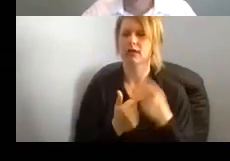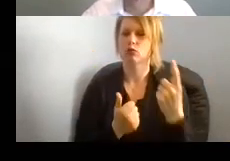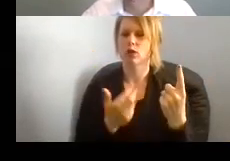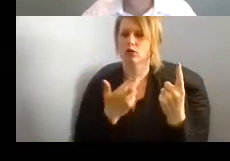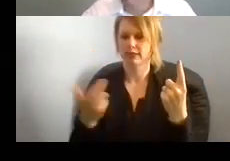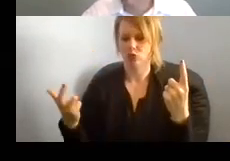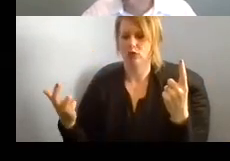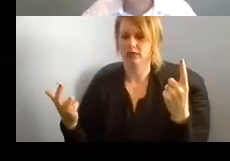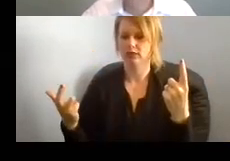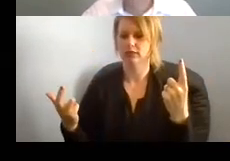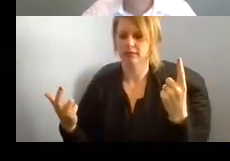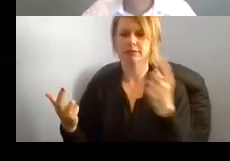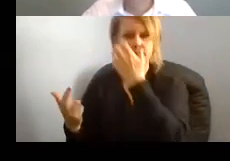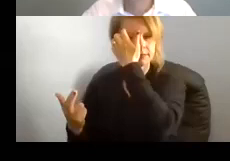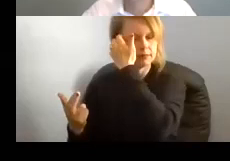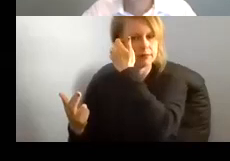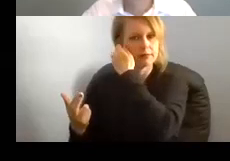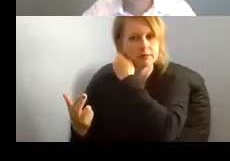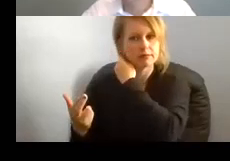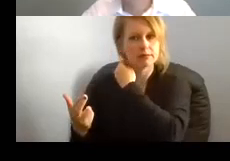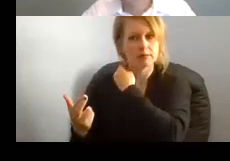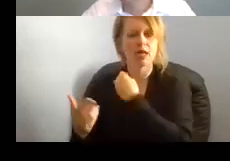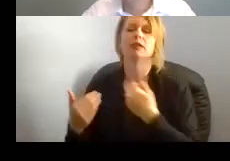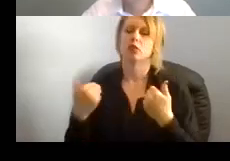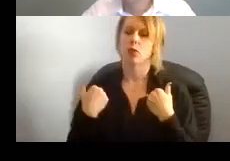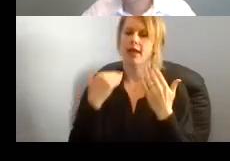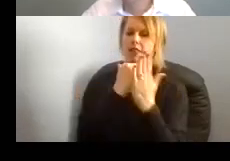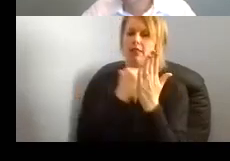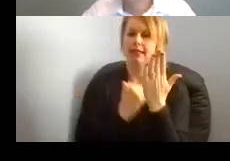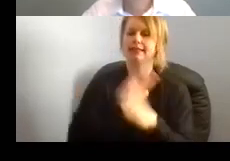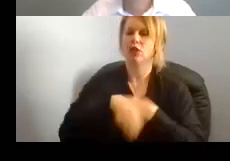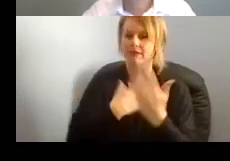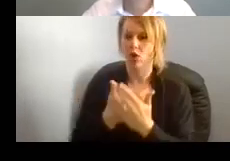a resource listing of all the bereavement programs in each state.